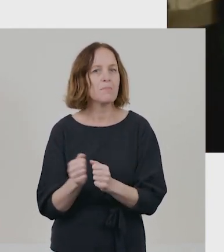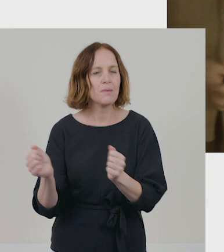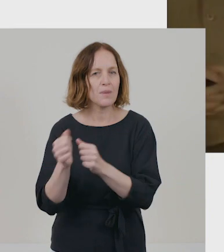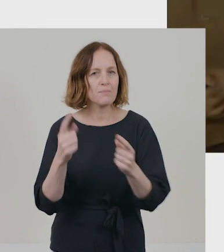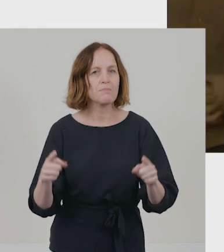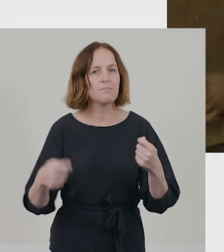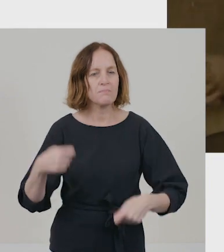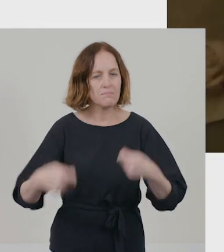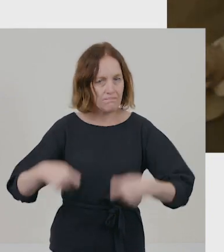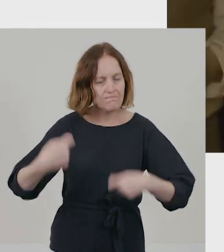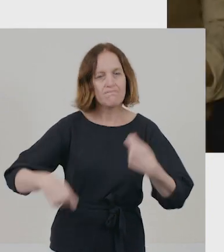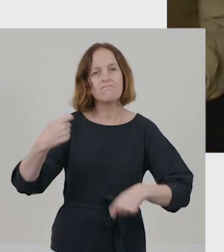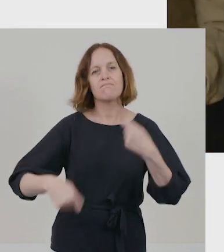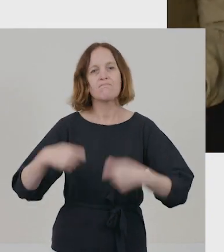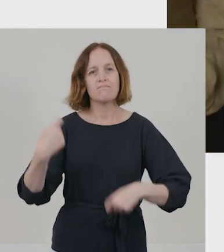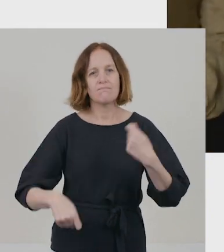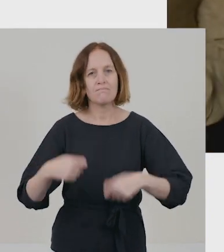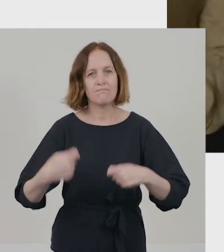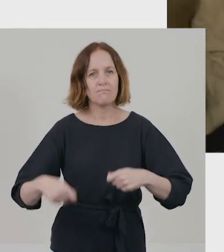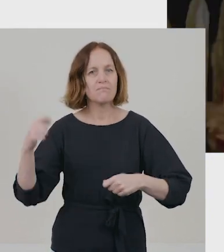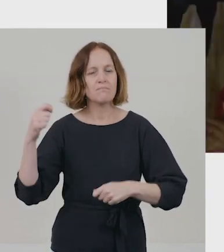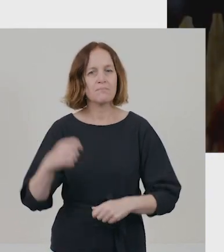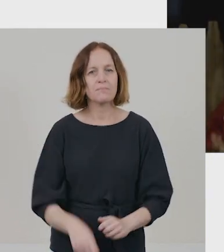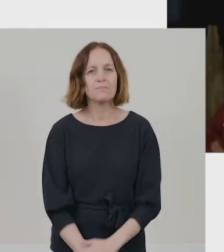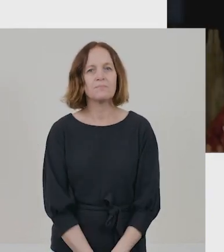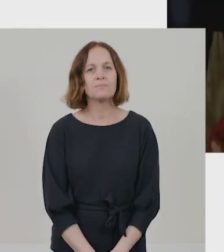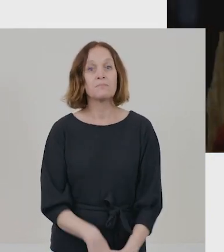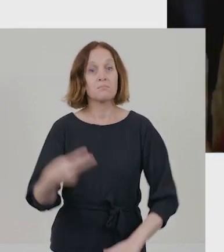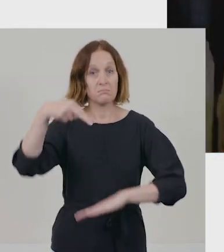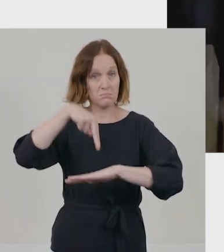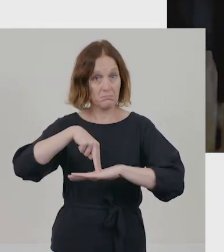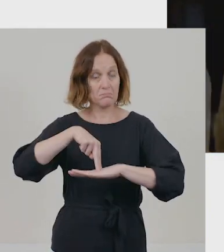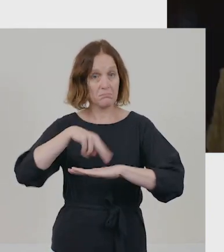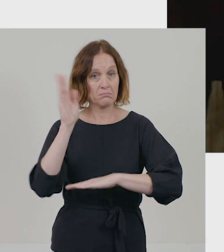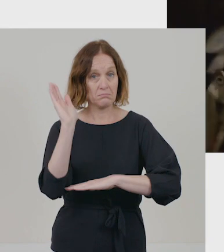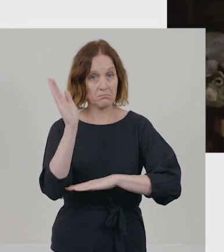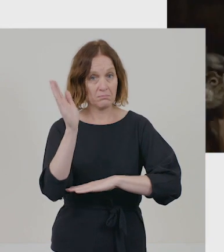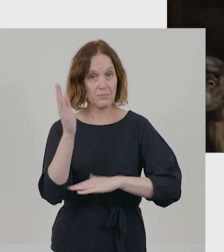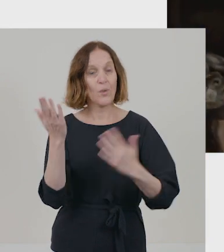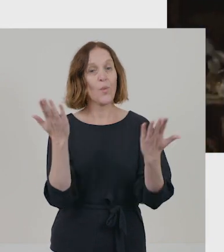For you. [bell ringing]